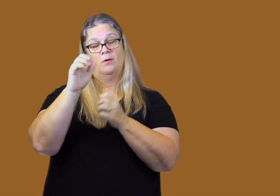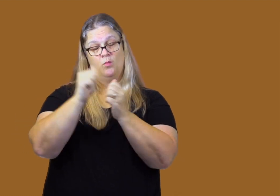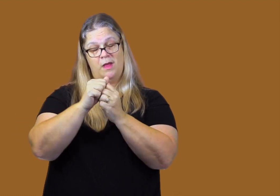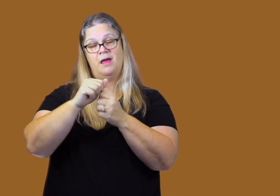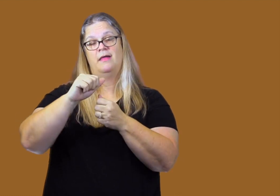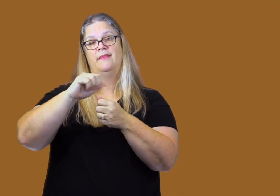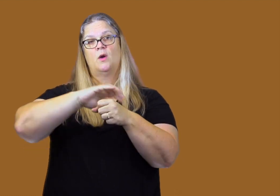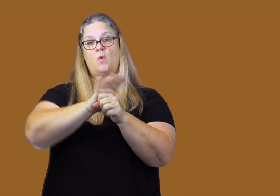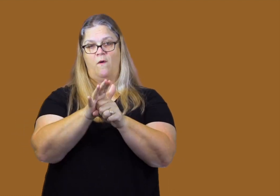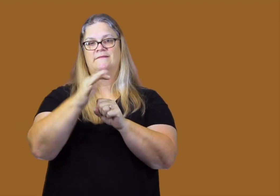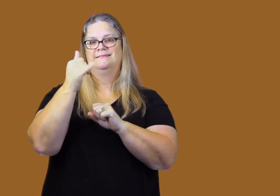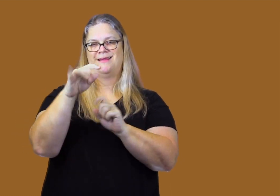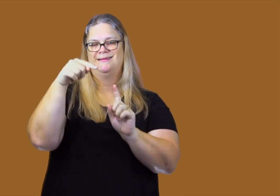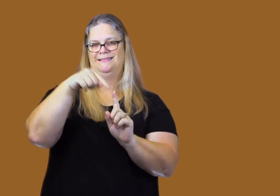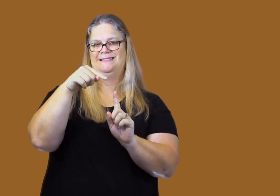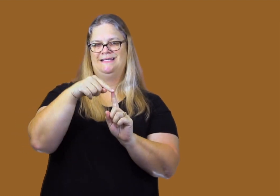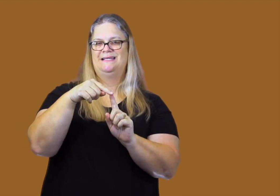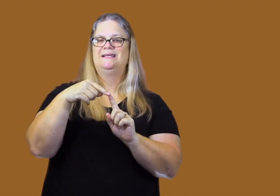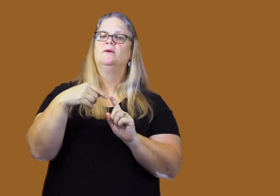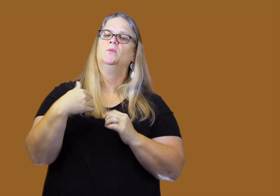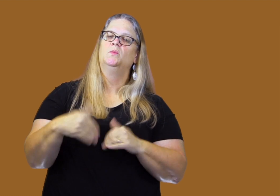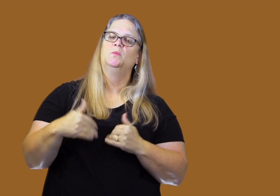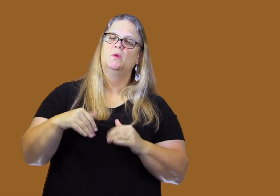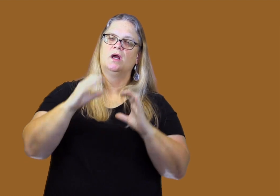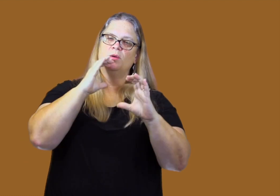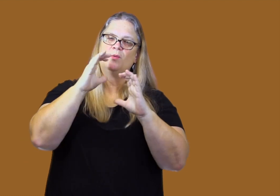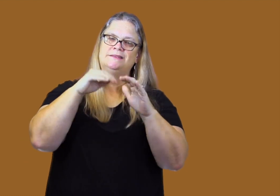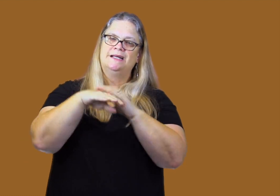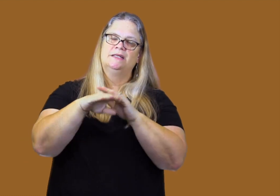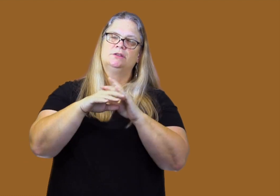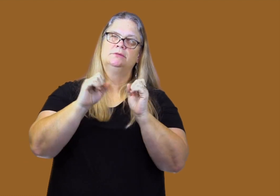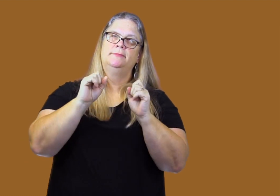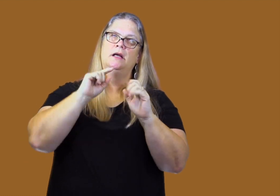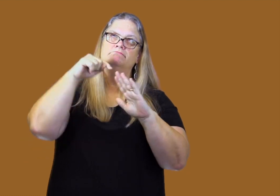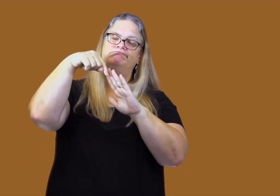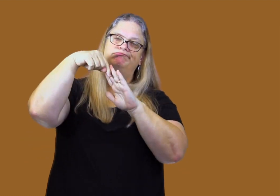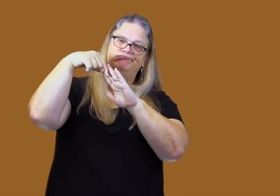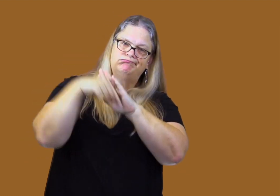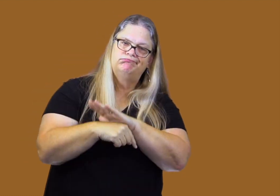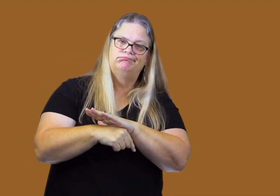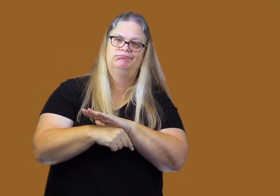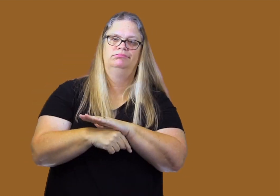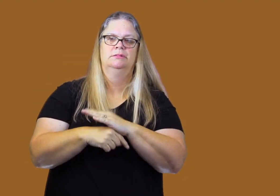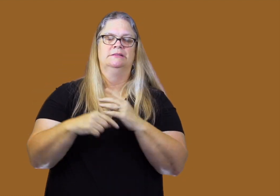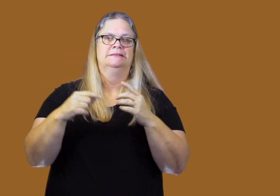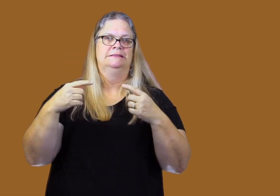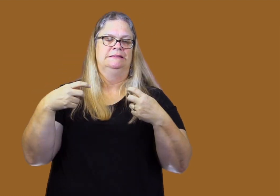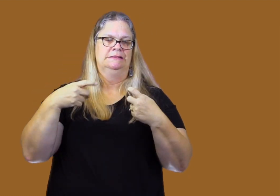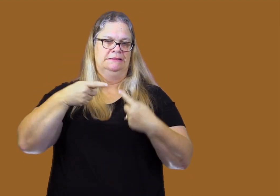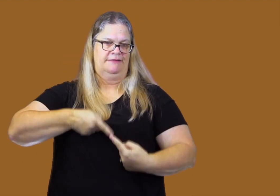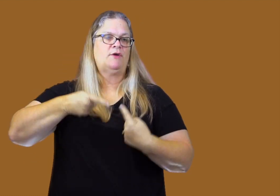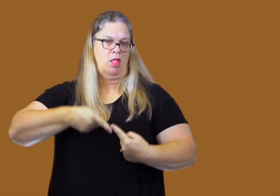With the pandemic of COVID-19, communication access is an even deeper struggle.